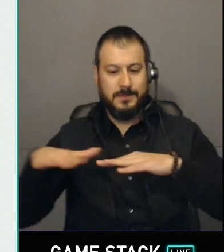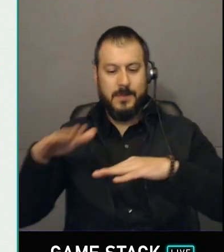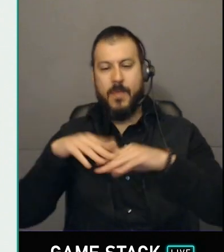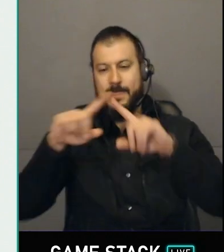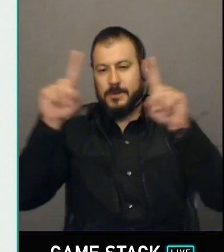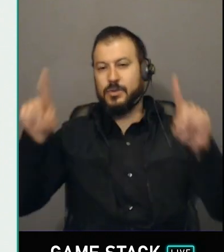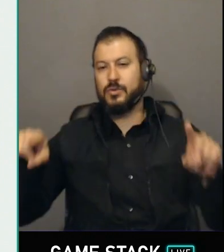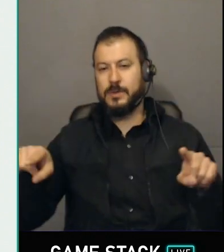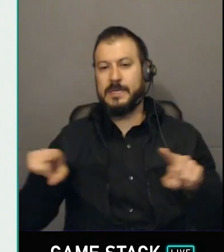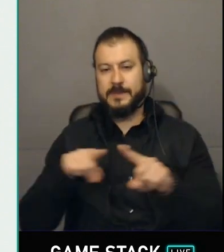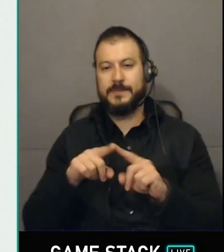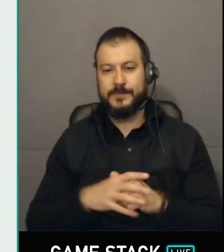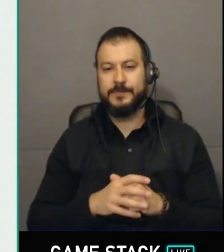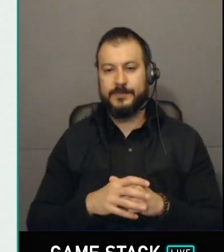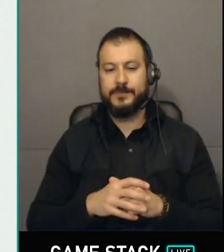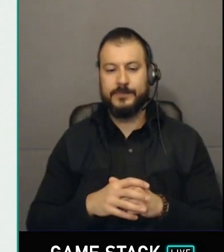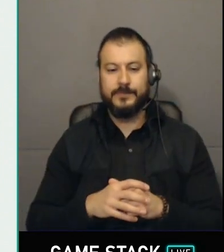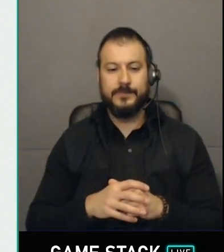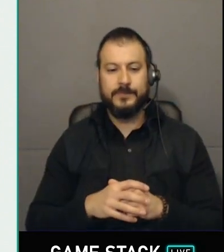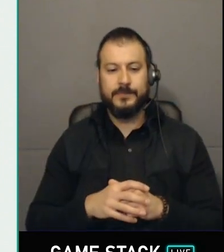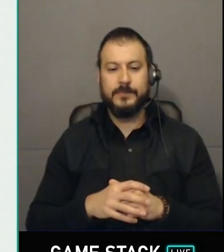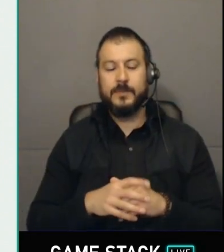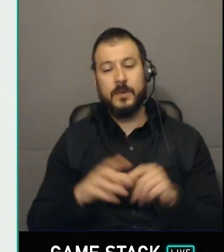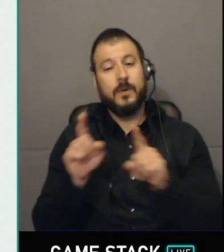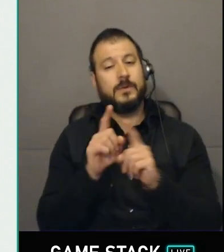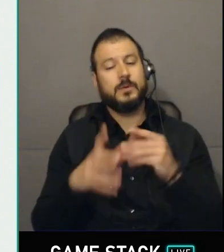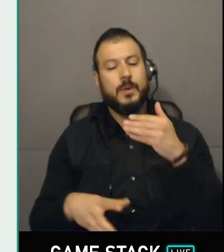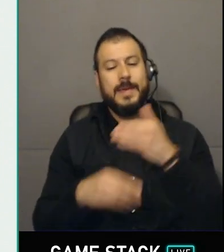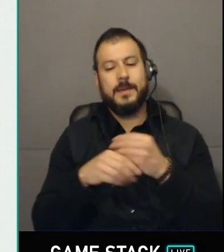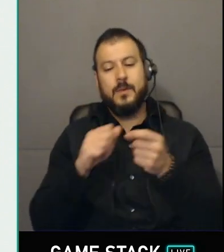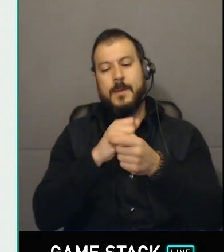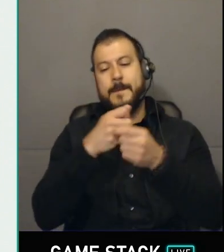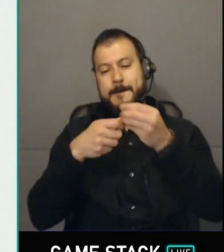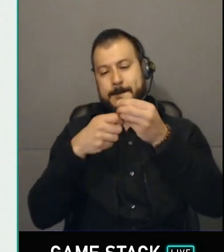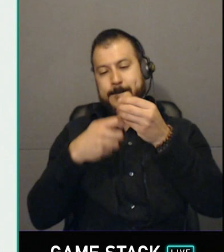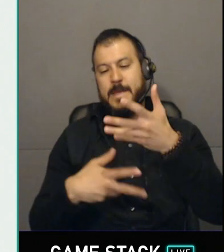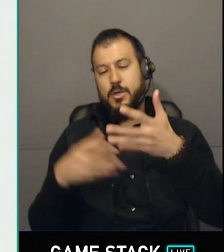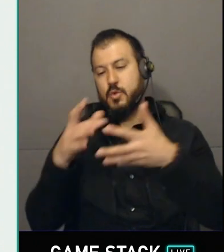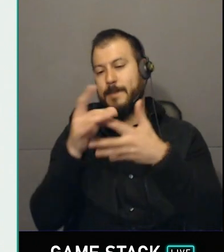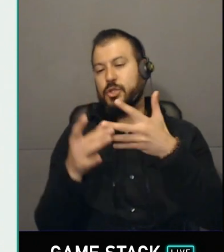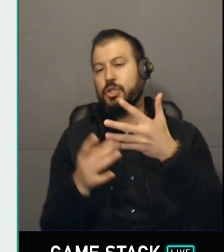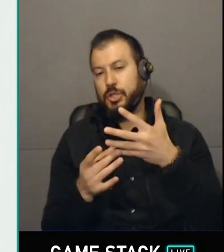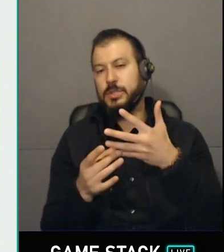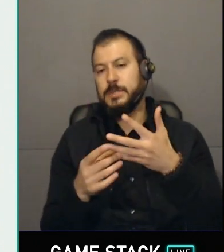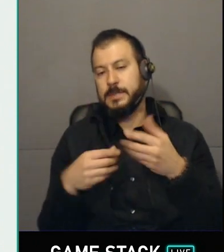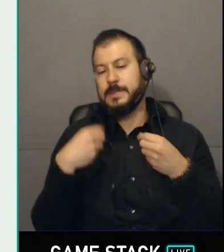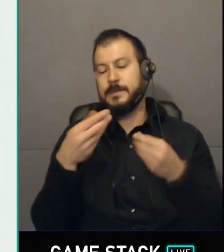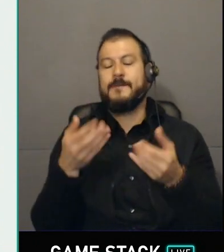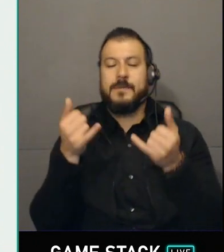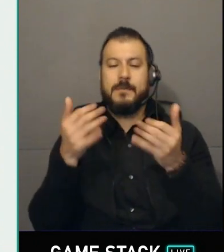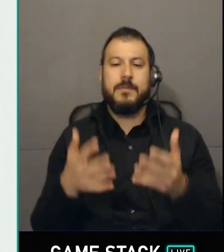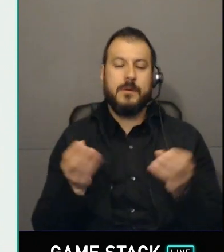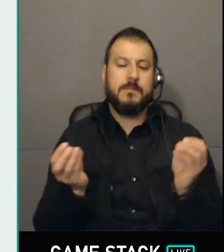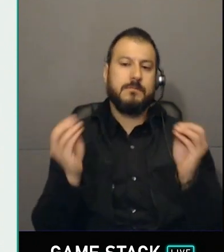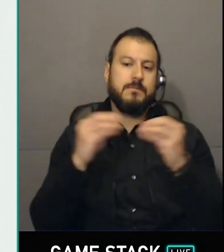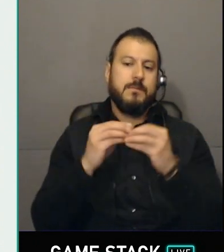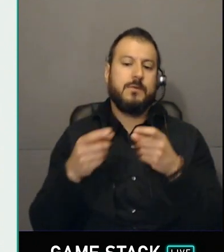on screen, and added menu options to give the player much more control over what they wanted to hear out of the game,